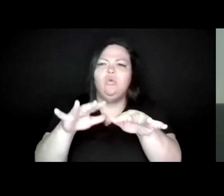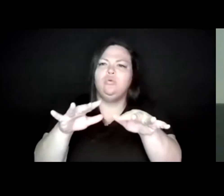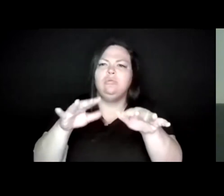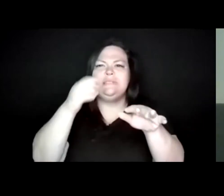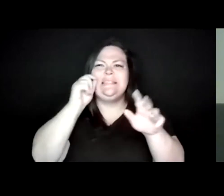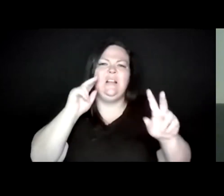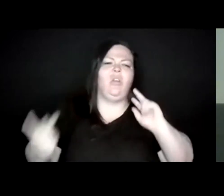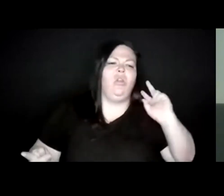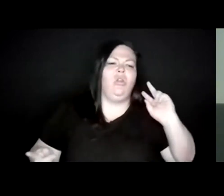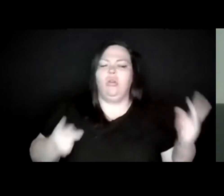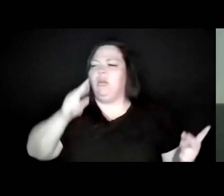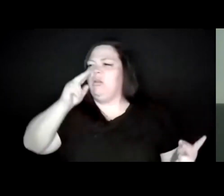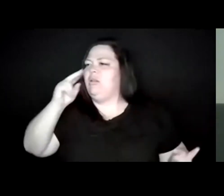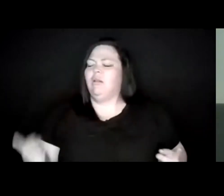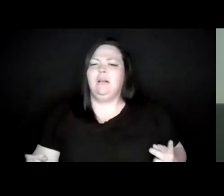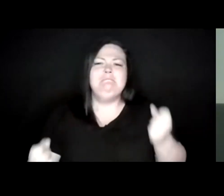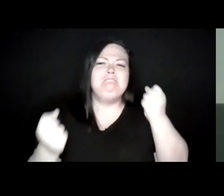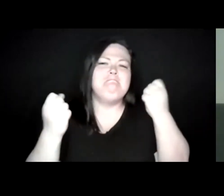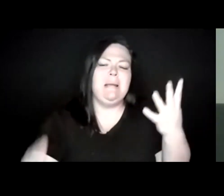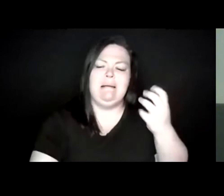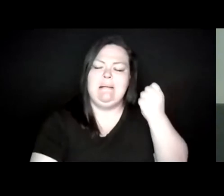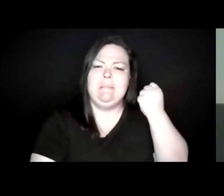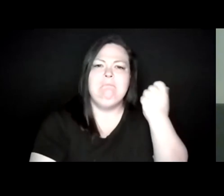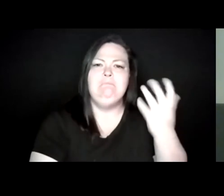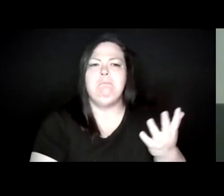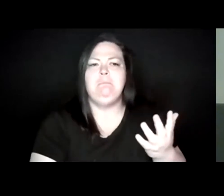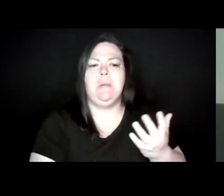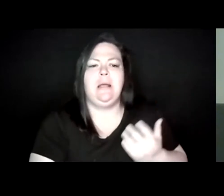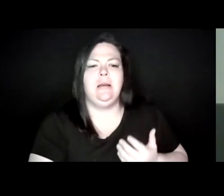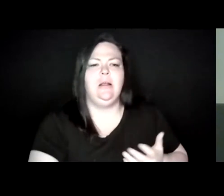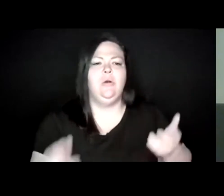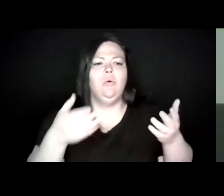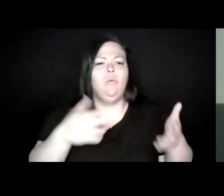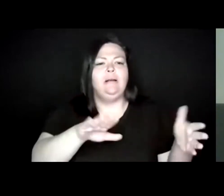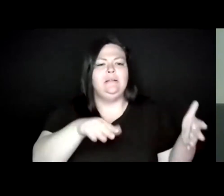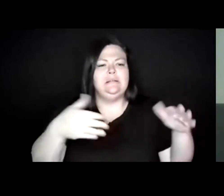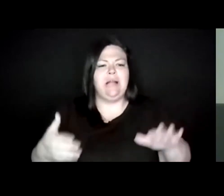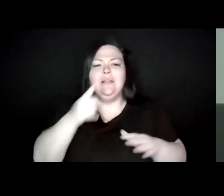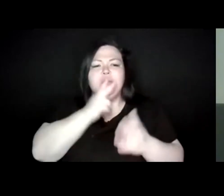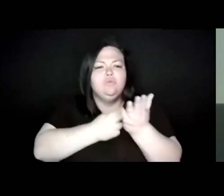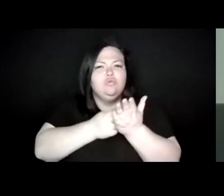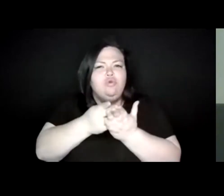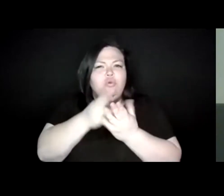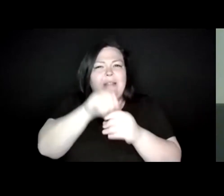there are millions of ways to dying/ and this truth translates/ within your mouth/ flooding /